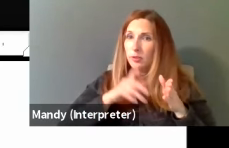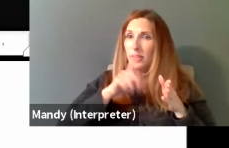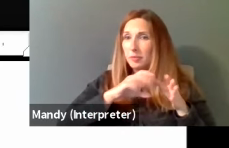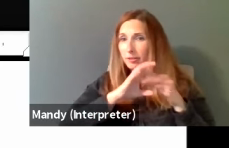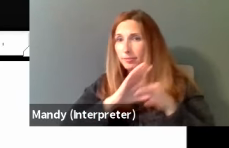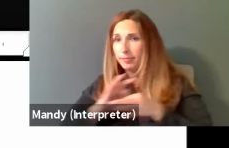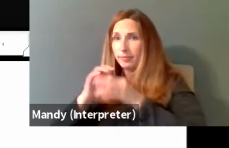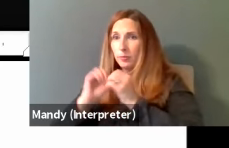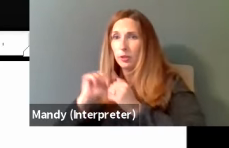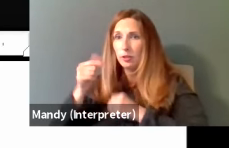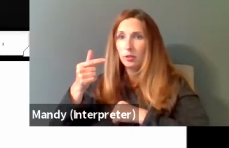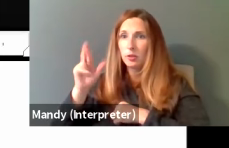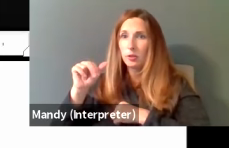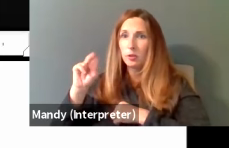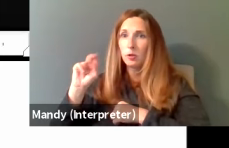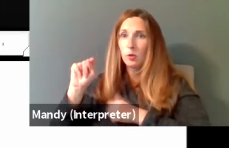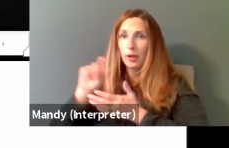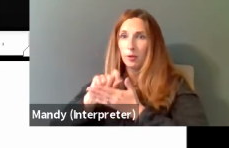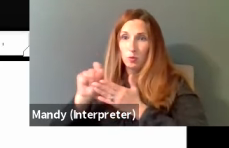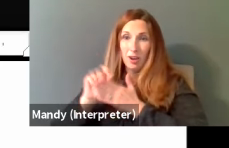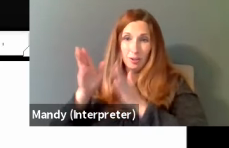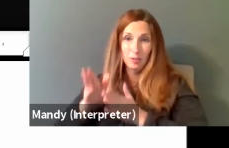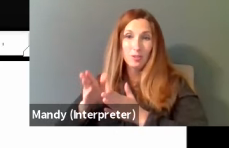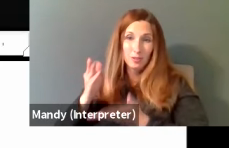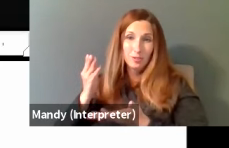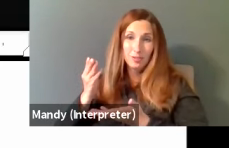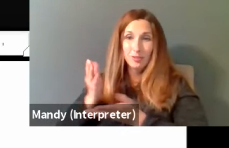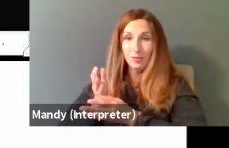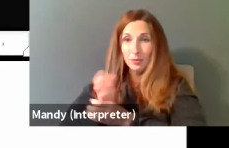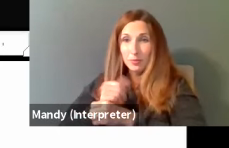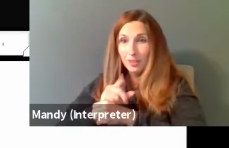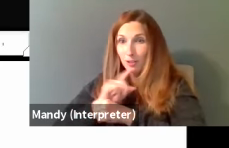It might even be one of your grant writers, to be sure that your funding requests